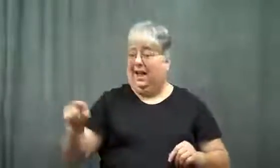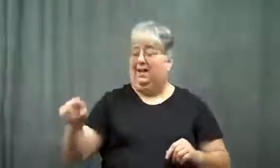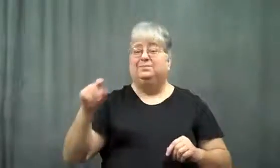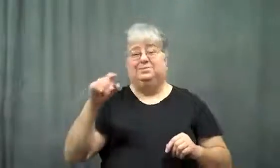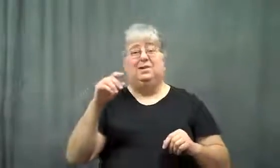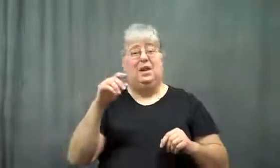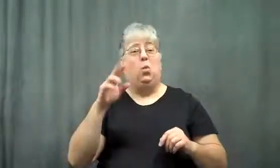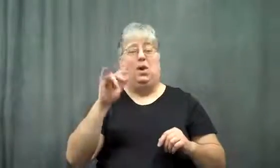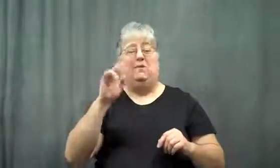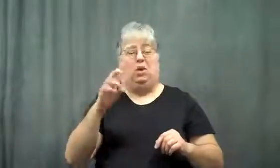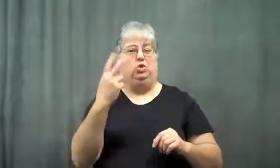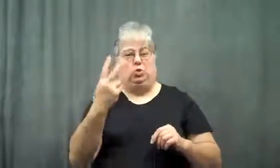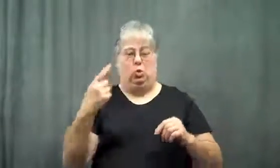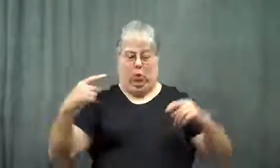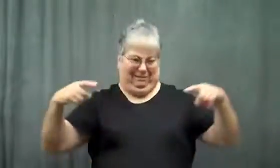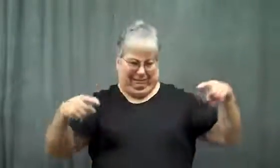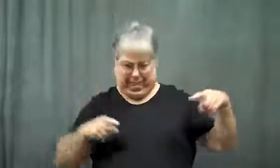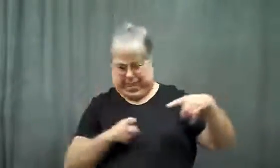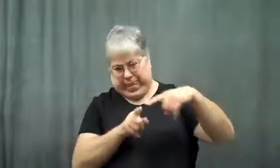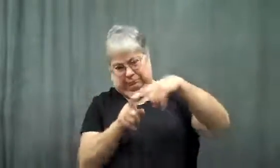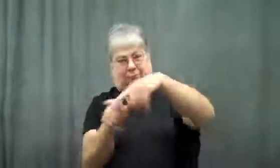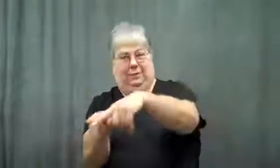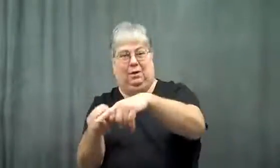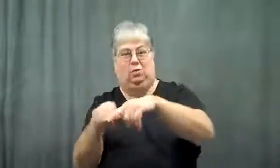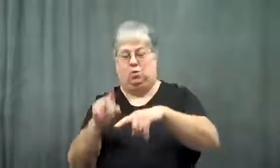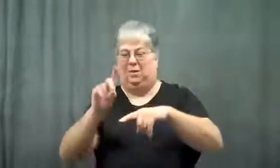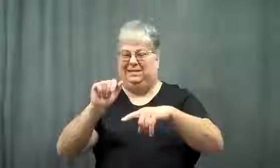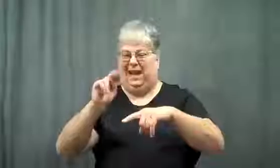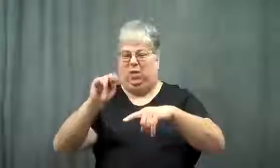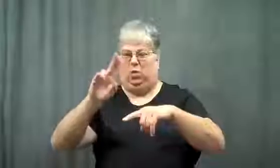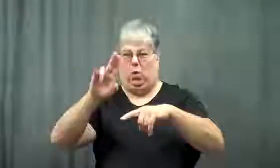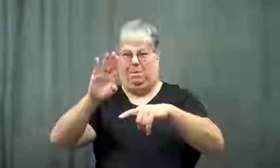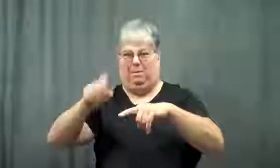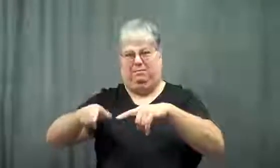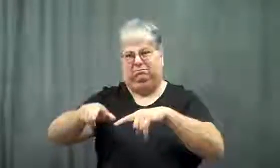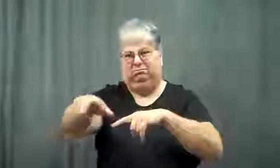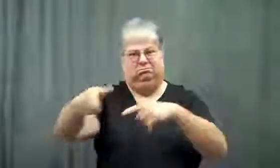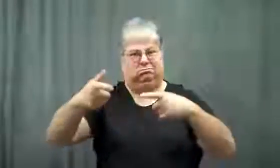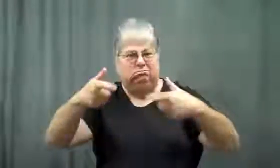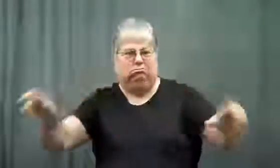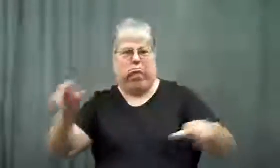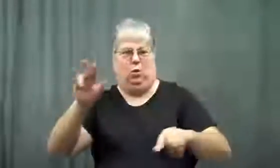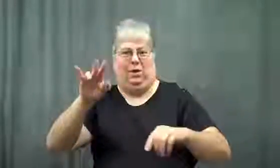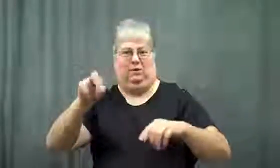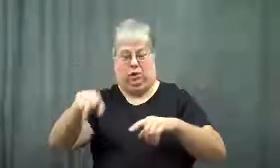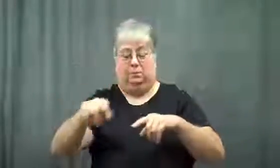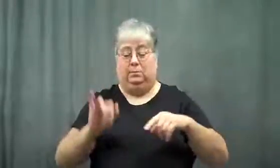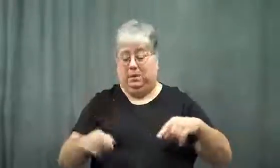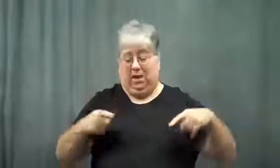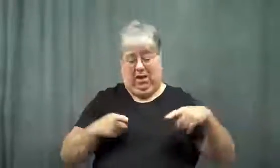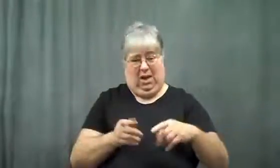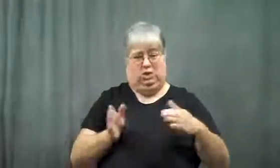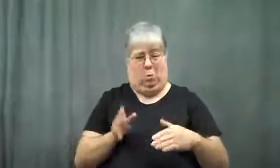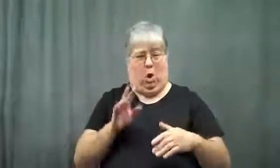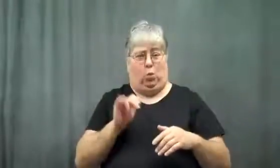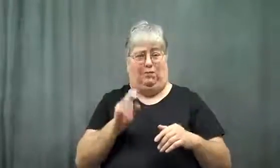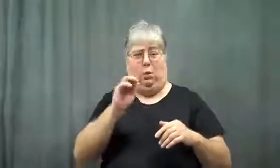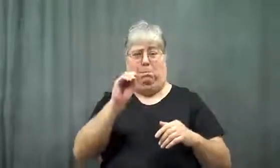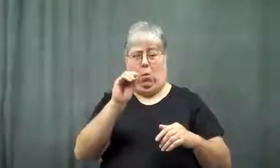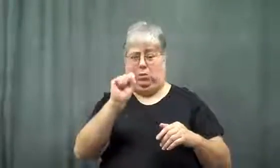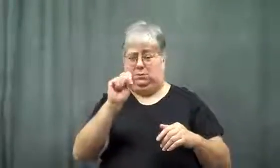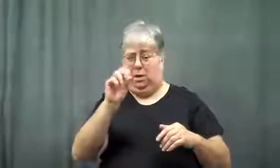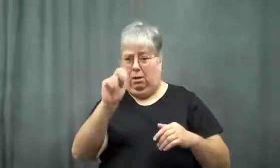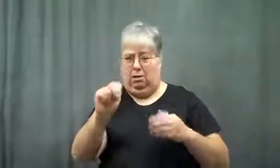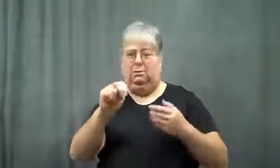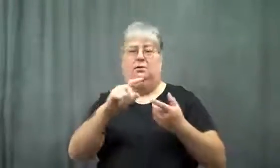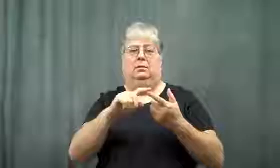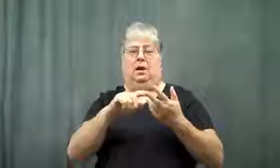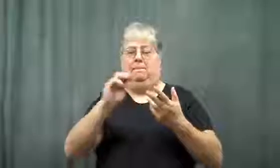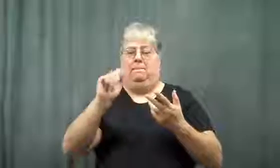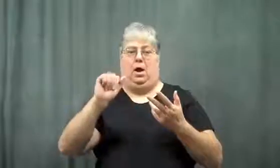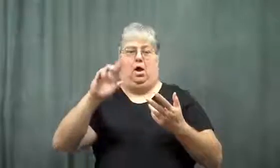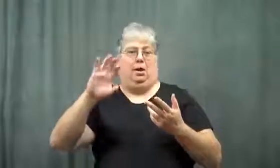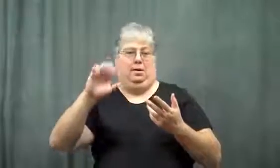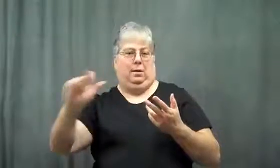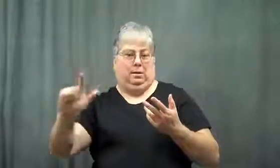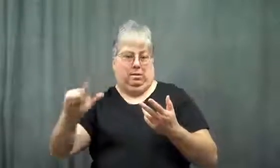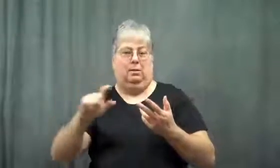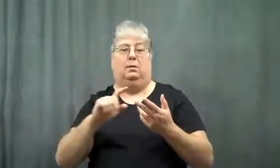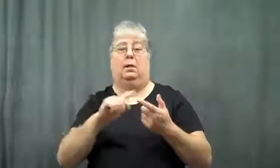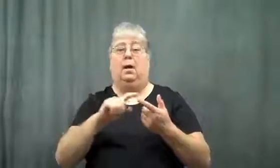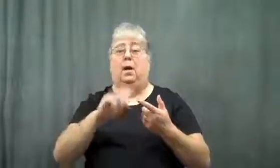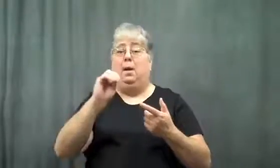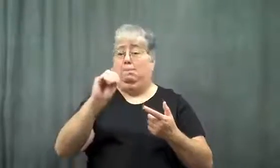The Moson River and the Marcal River both merge into the Danube River.